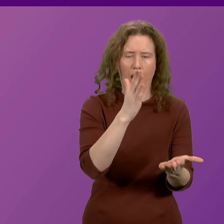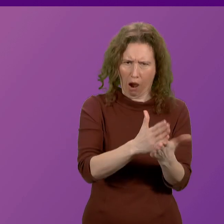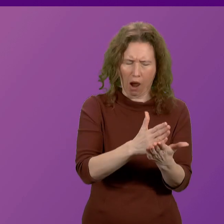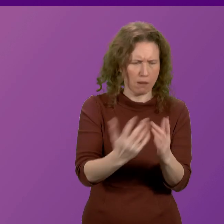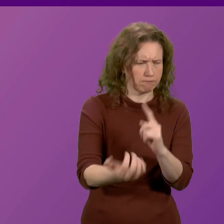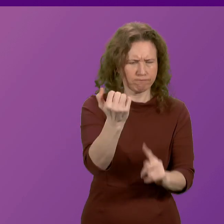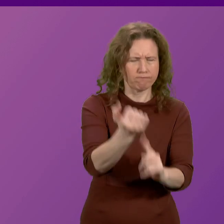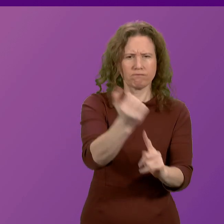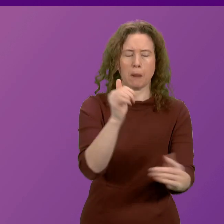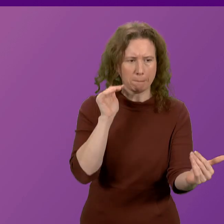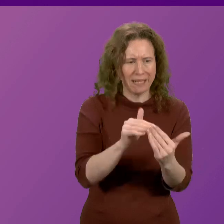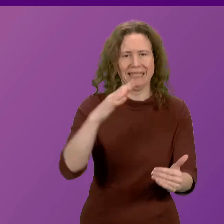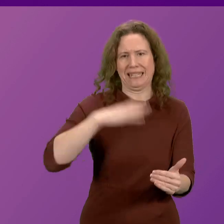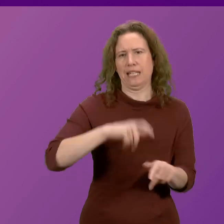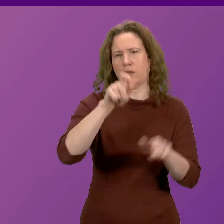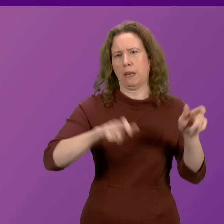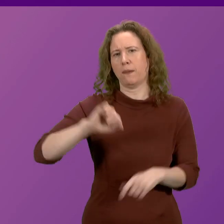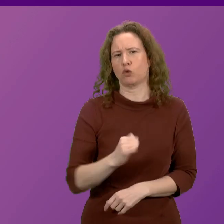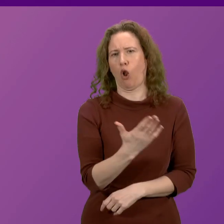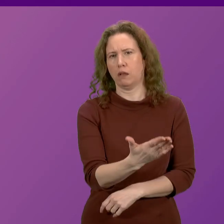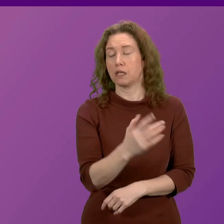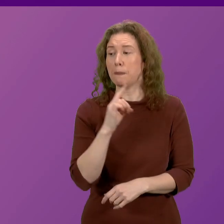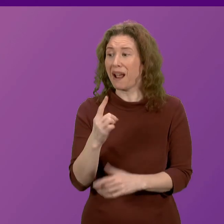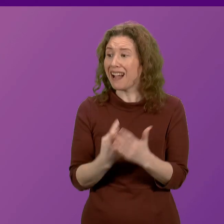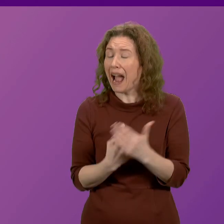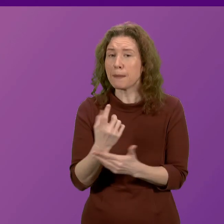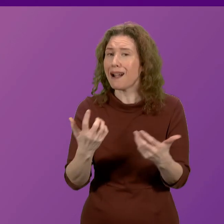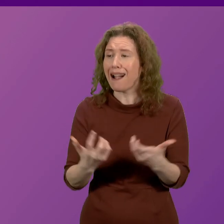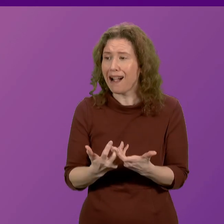of meeting the needs of the people of Scotland. That will happen only if this